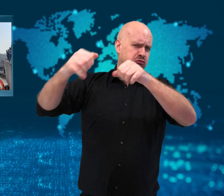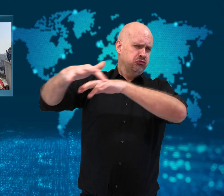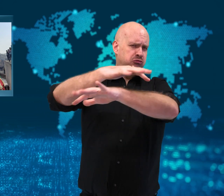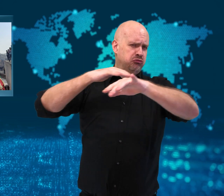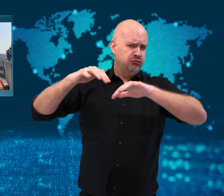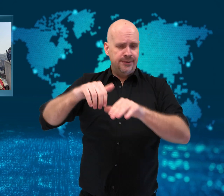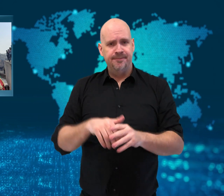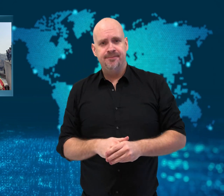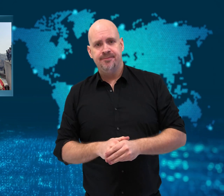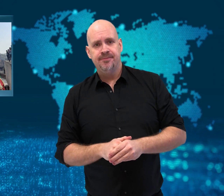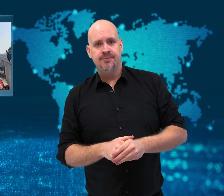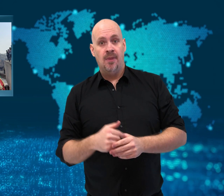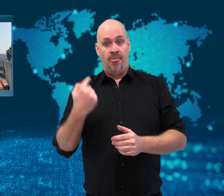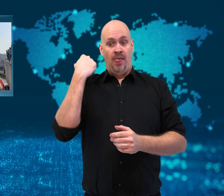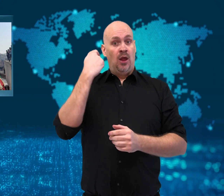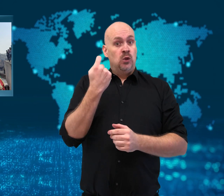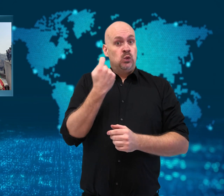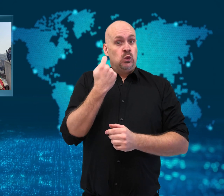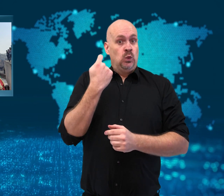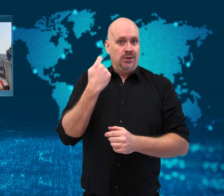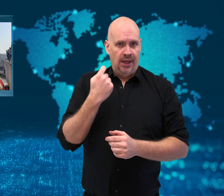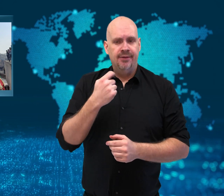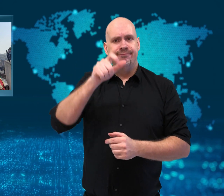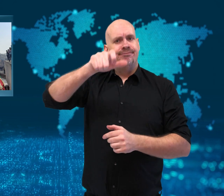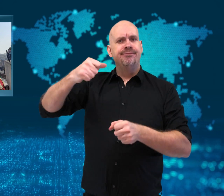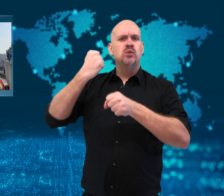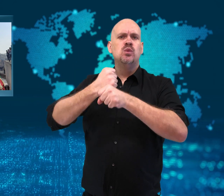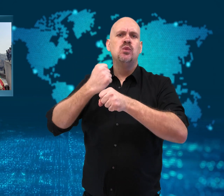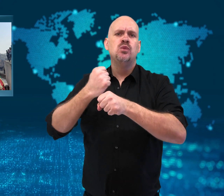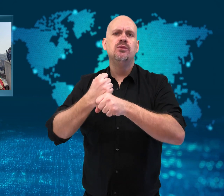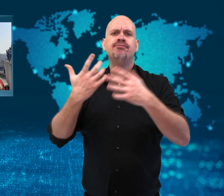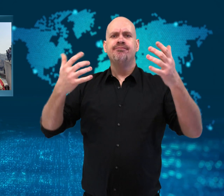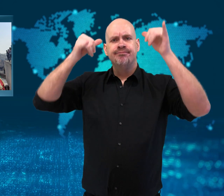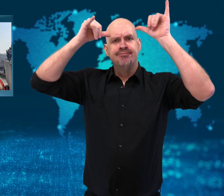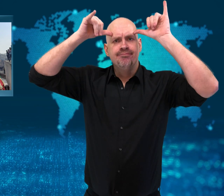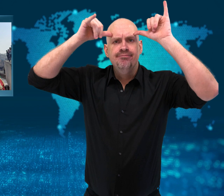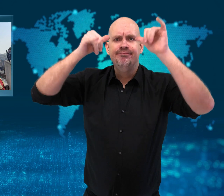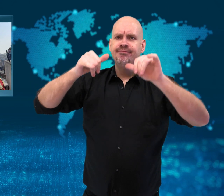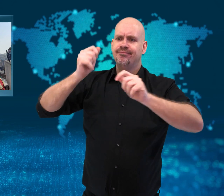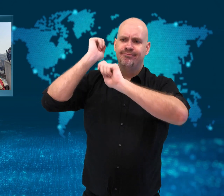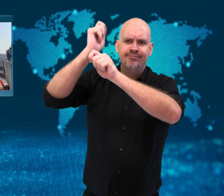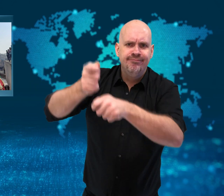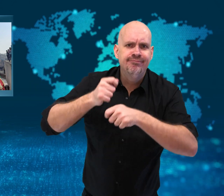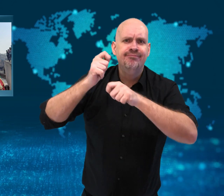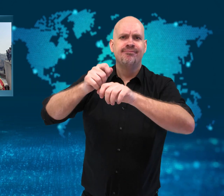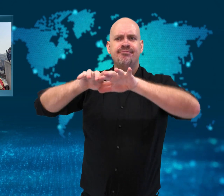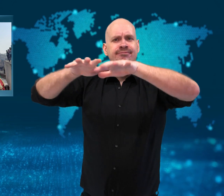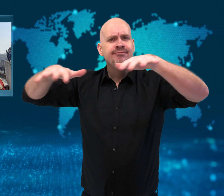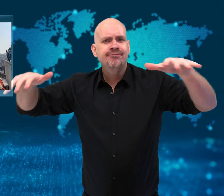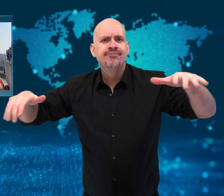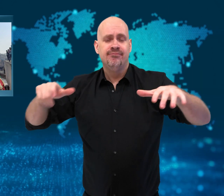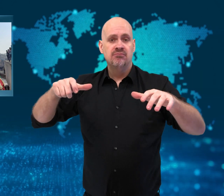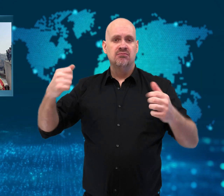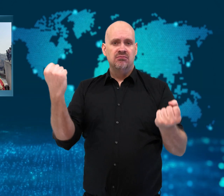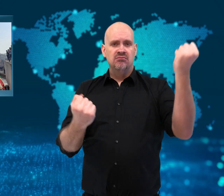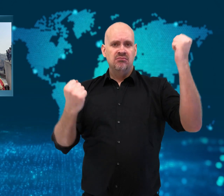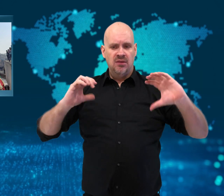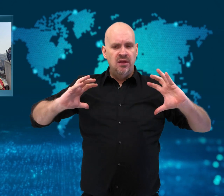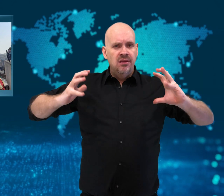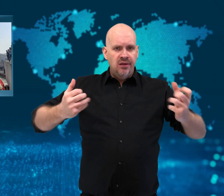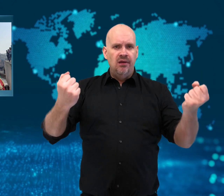On Tuesday, farmers drove tractors and rode on horses to India's capital